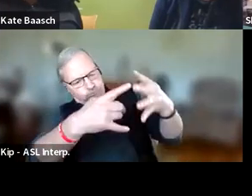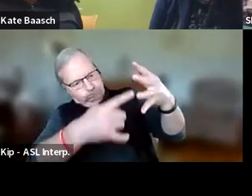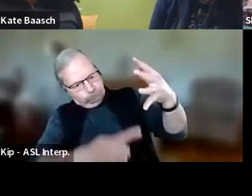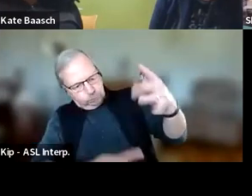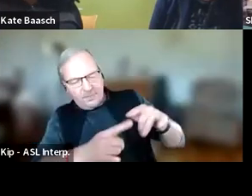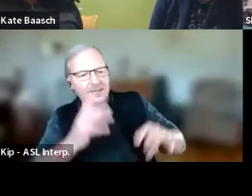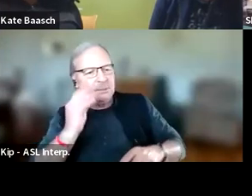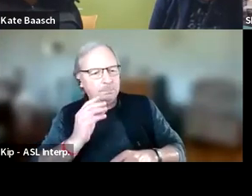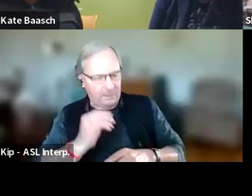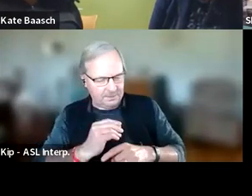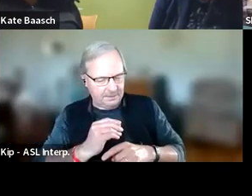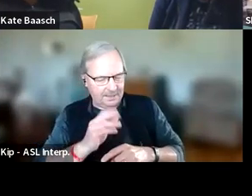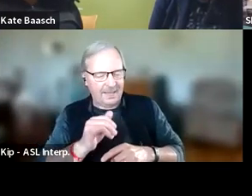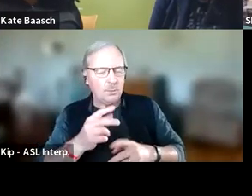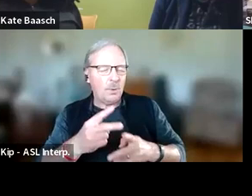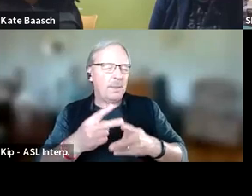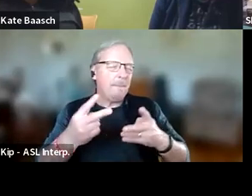I think that's one of the biggest things that can help.